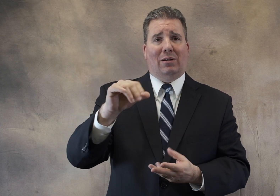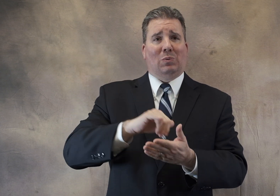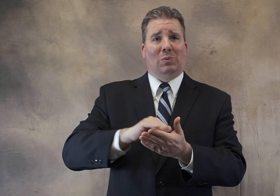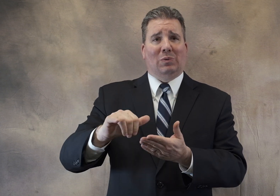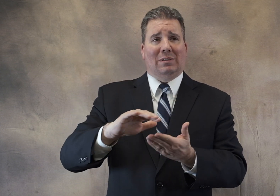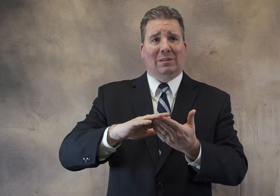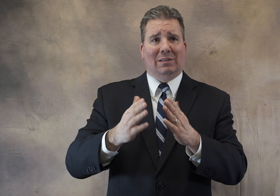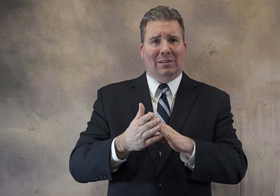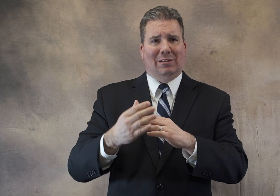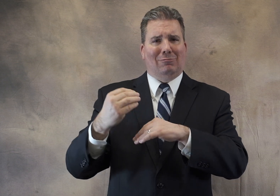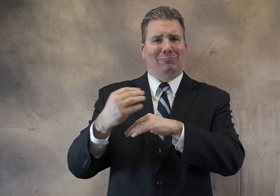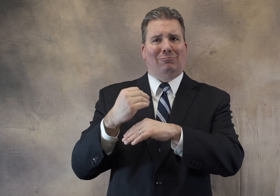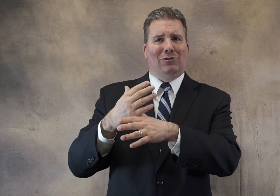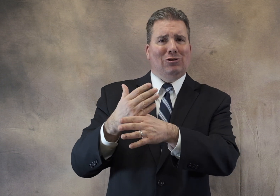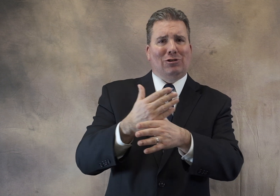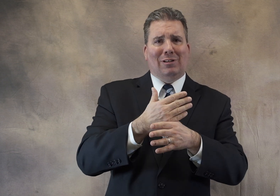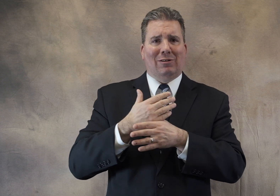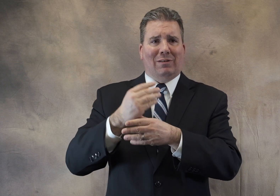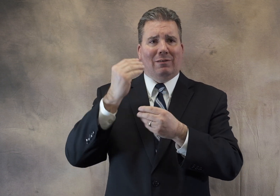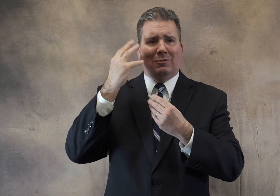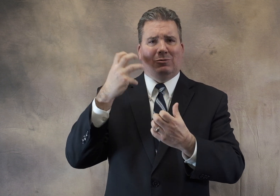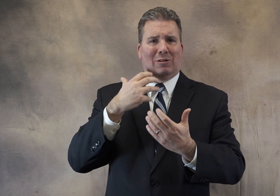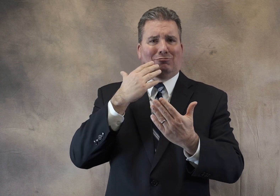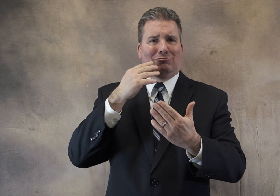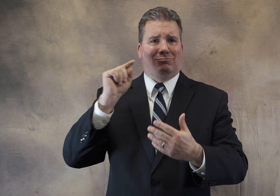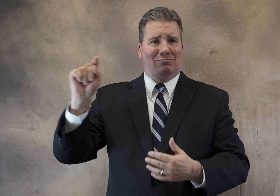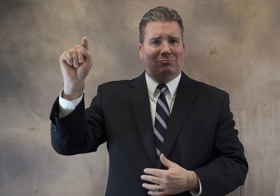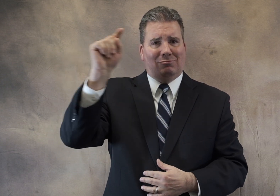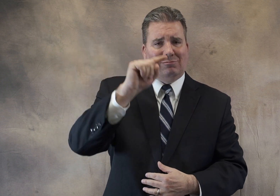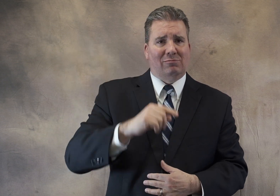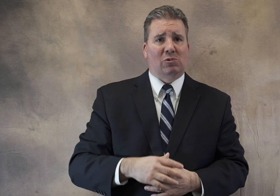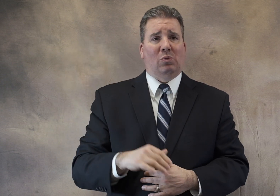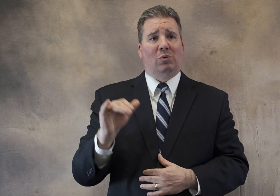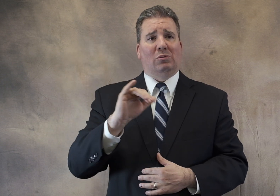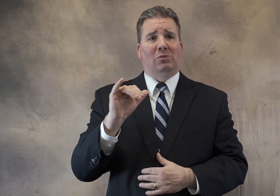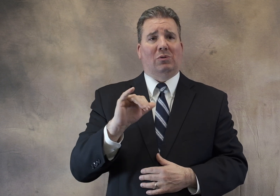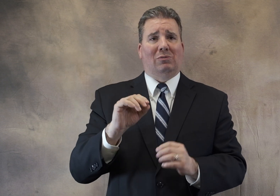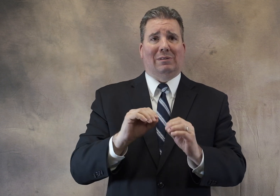Those State partners are Wisconsin, Michigan, and also New York City.